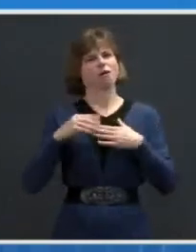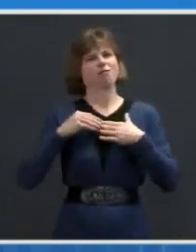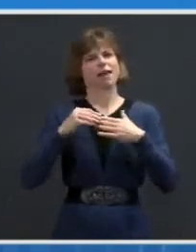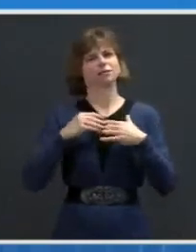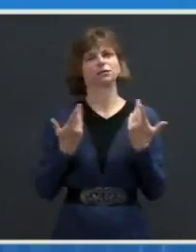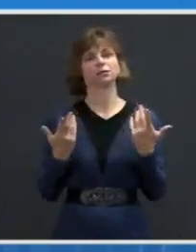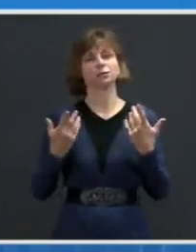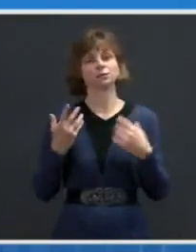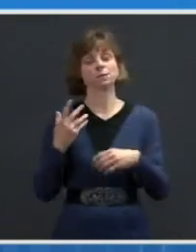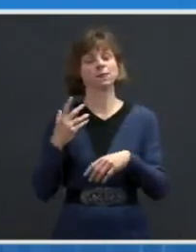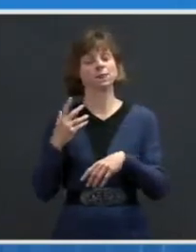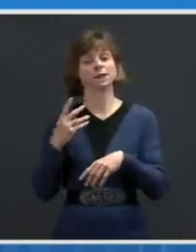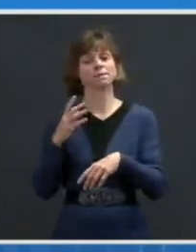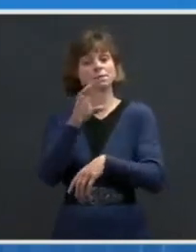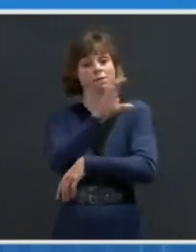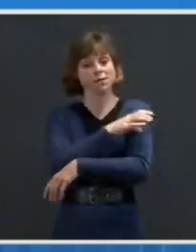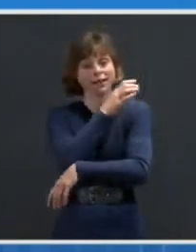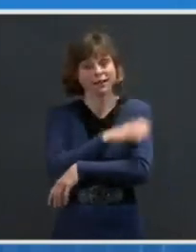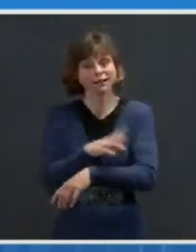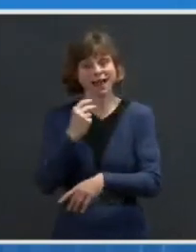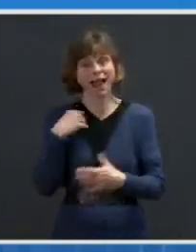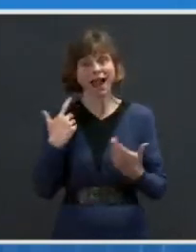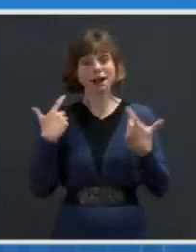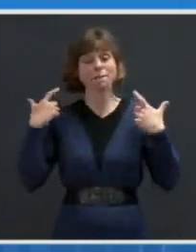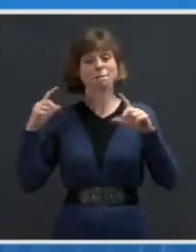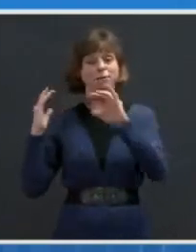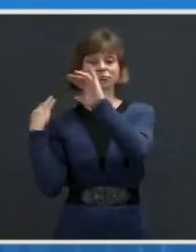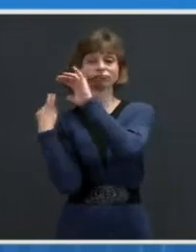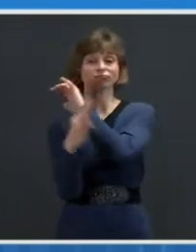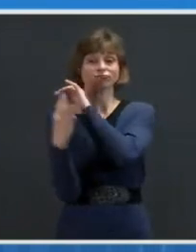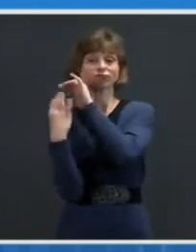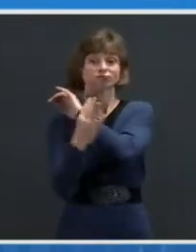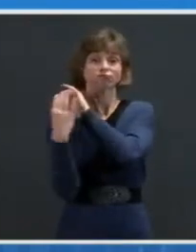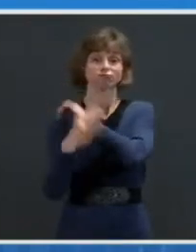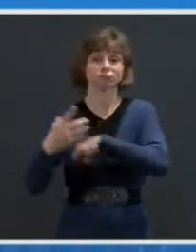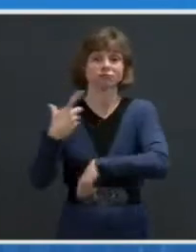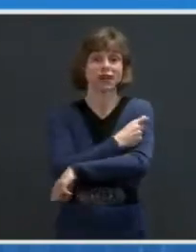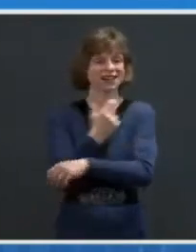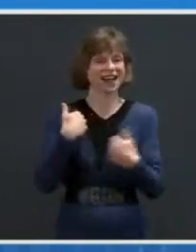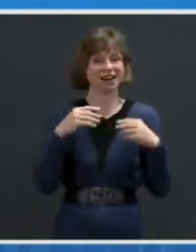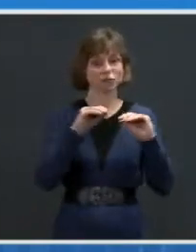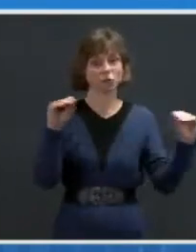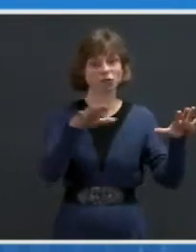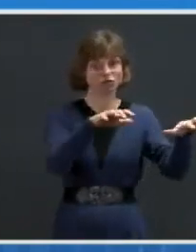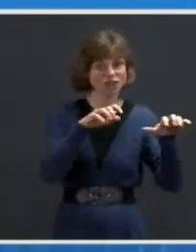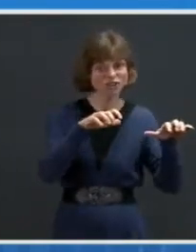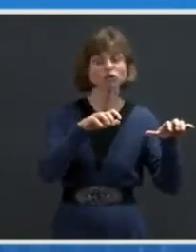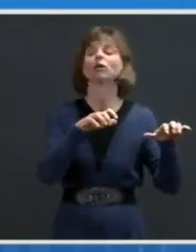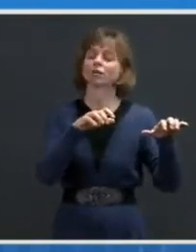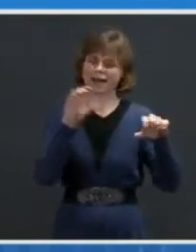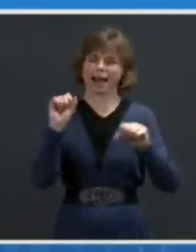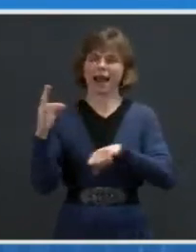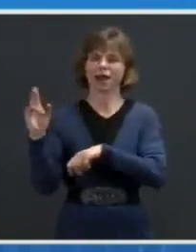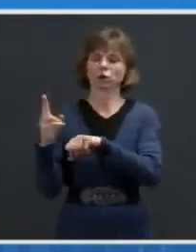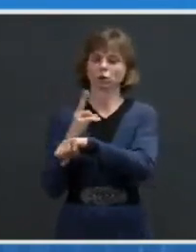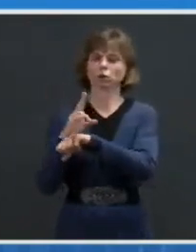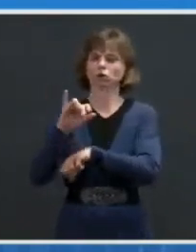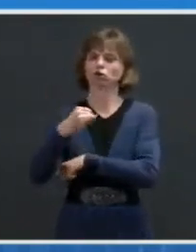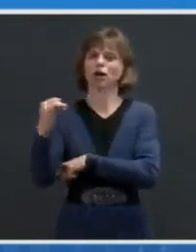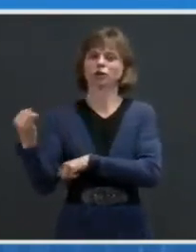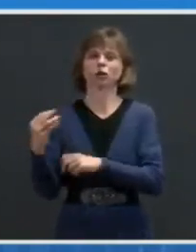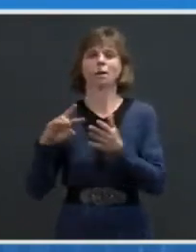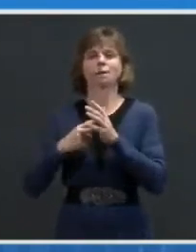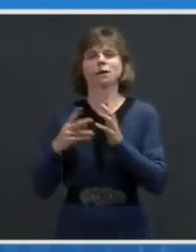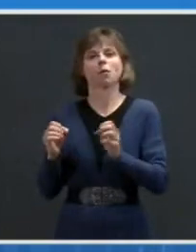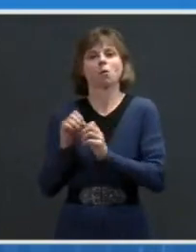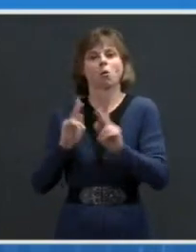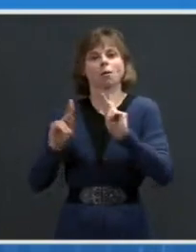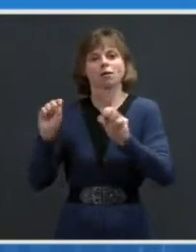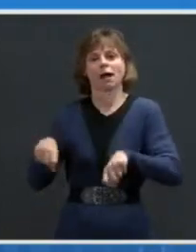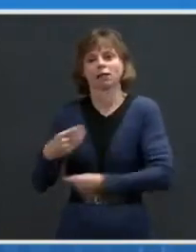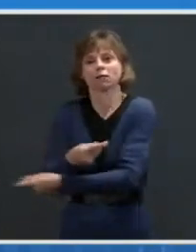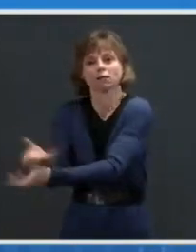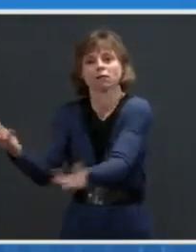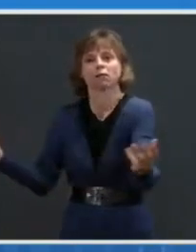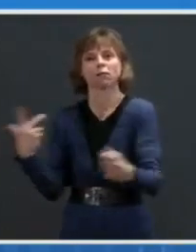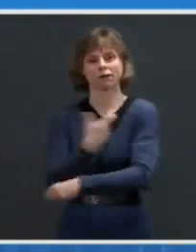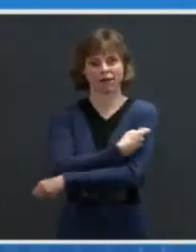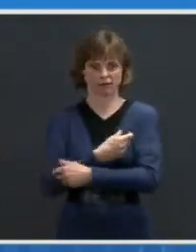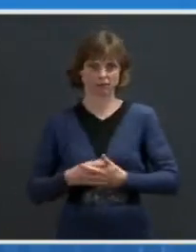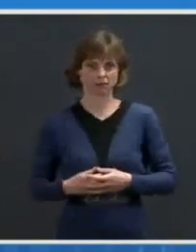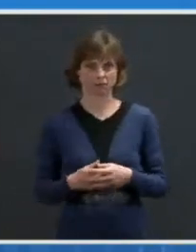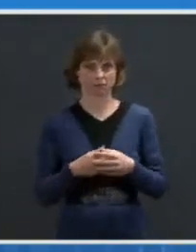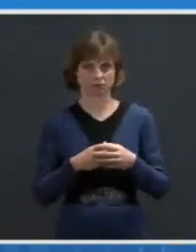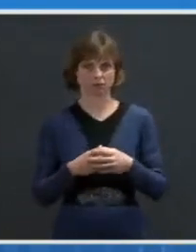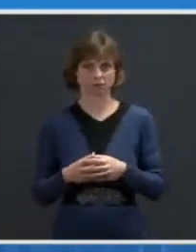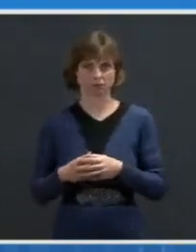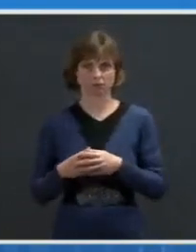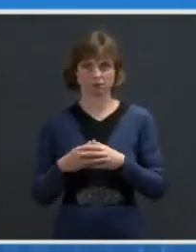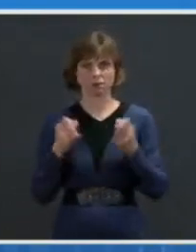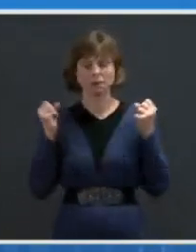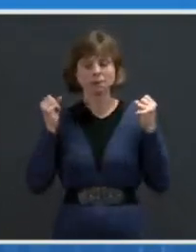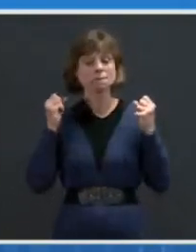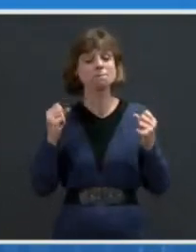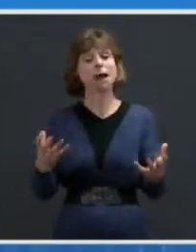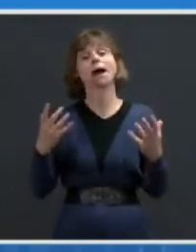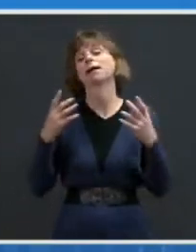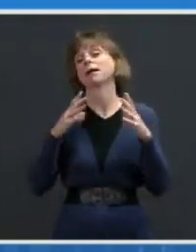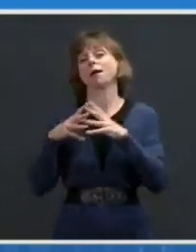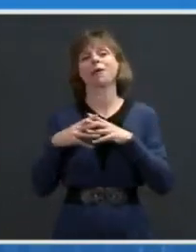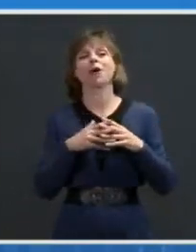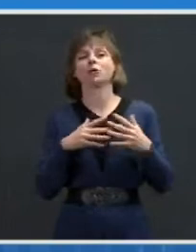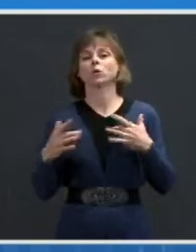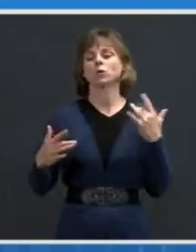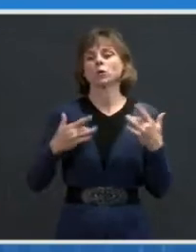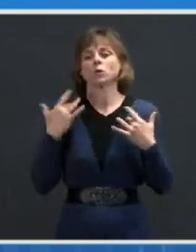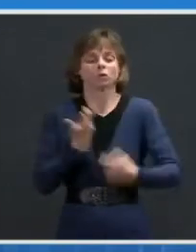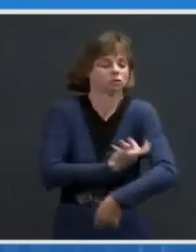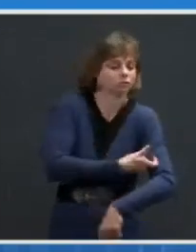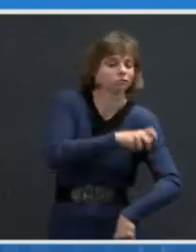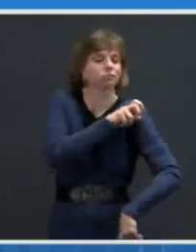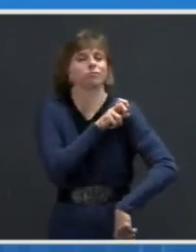STORING AND HANDLING OFFERS MORE